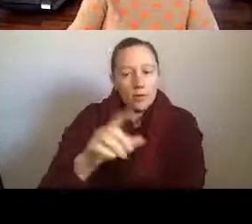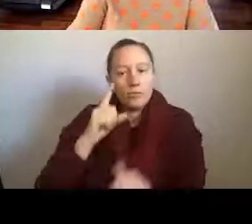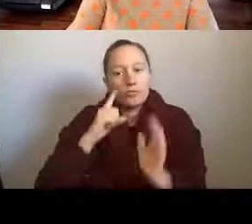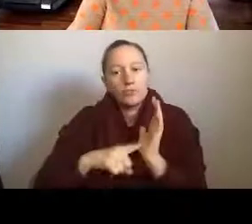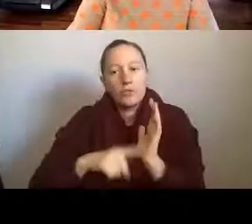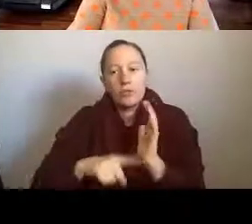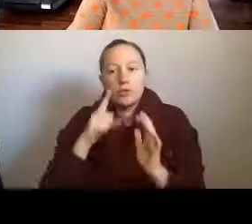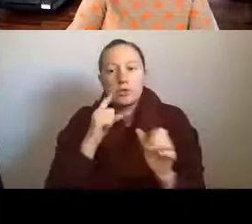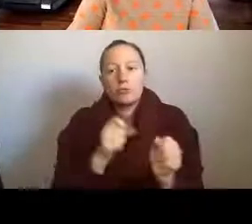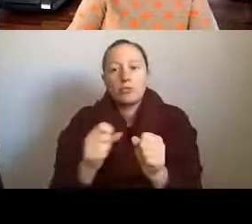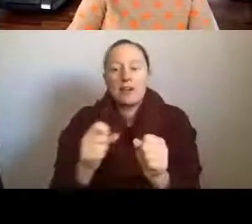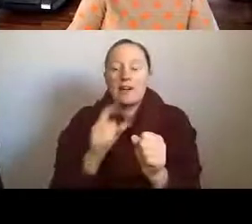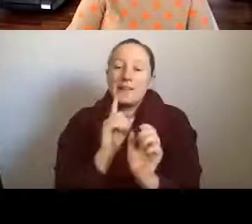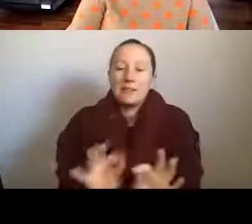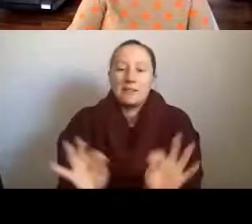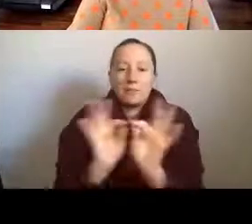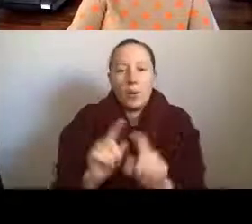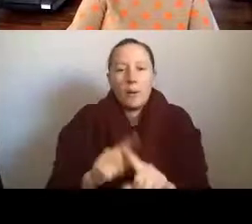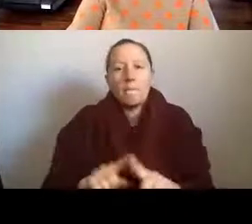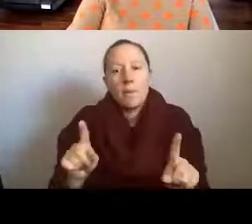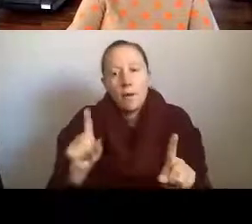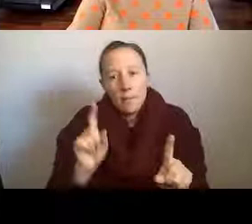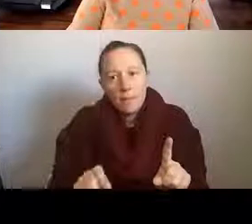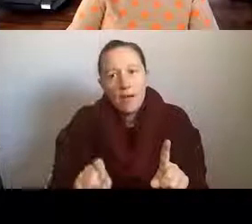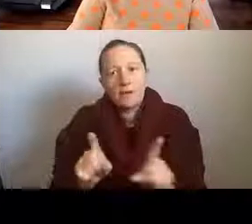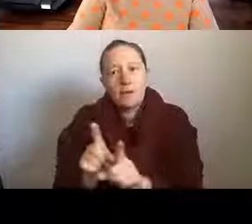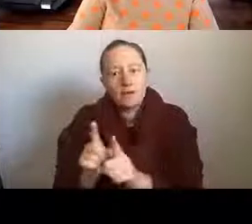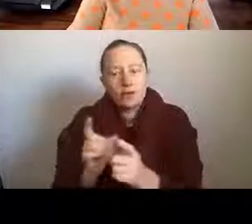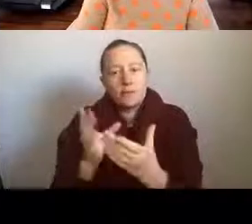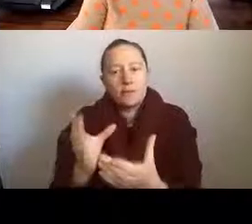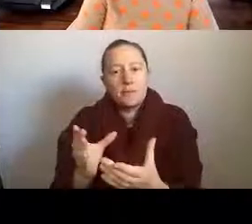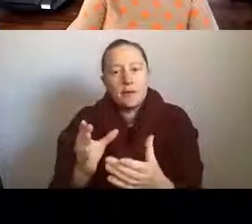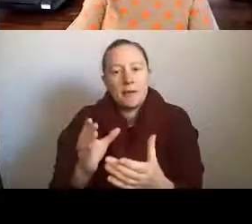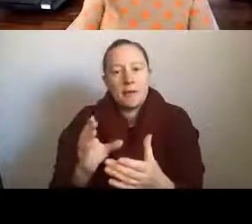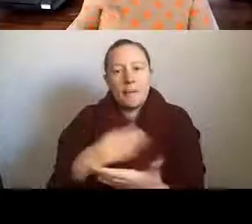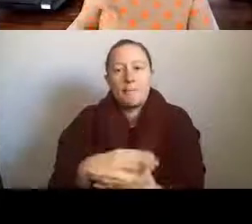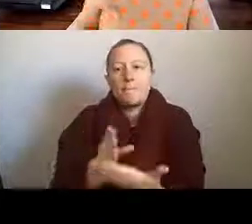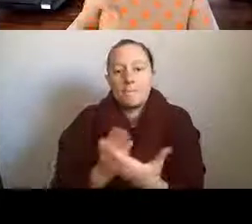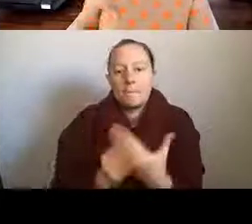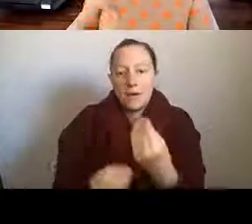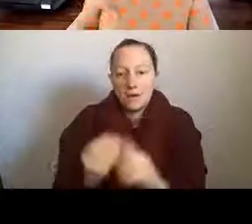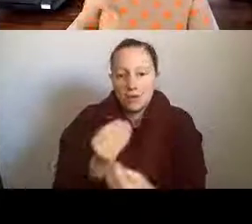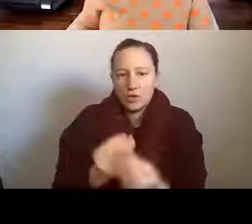Just a few points about that. The R15 is what we call a multiyear funded award,